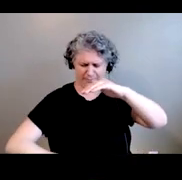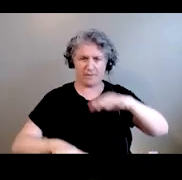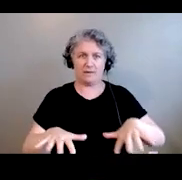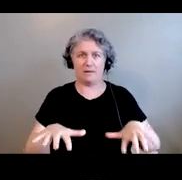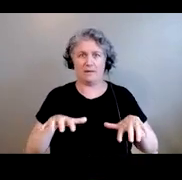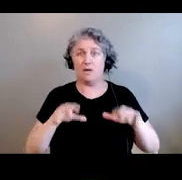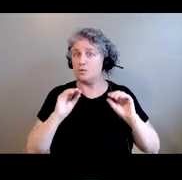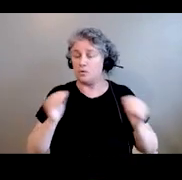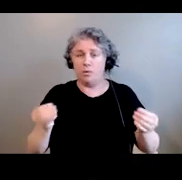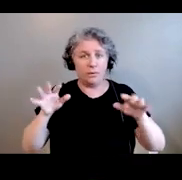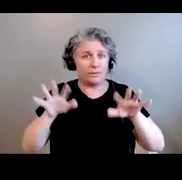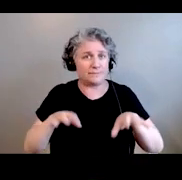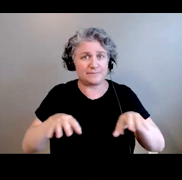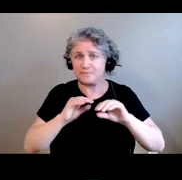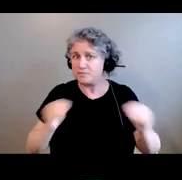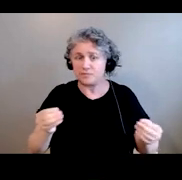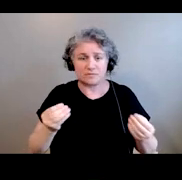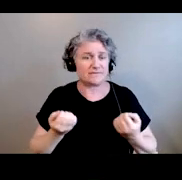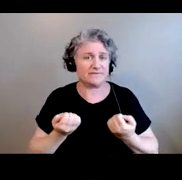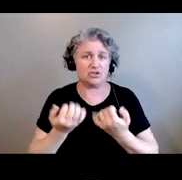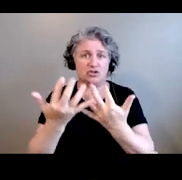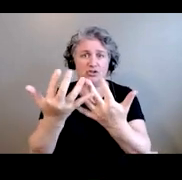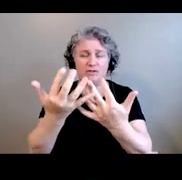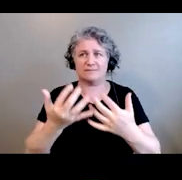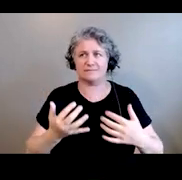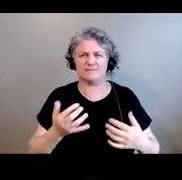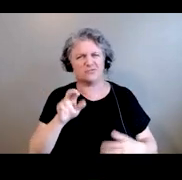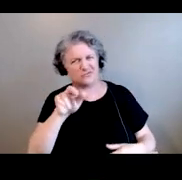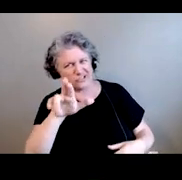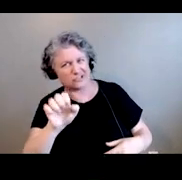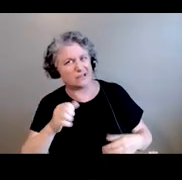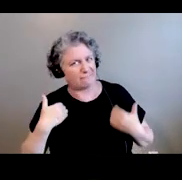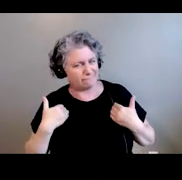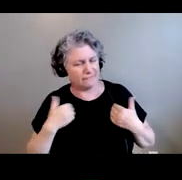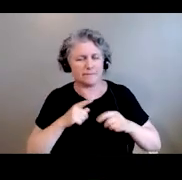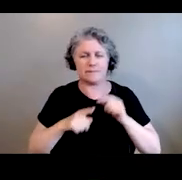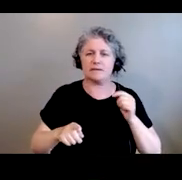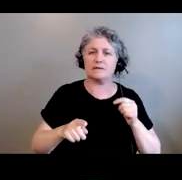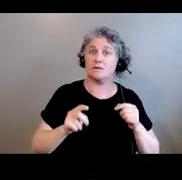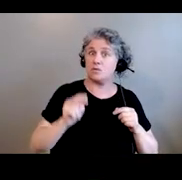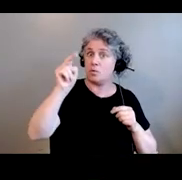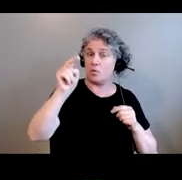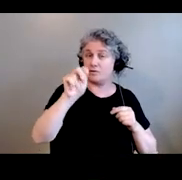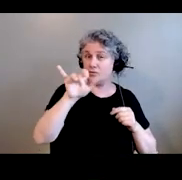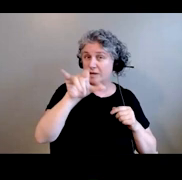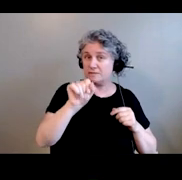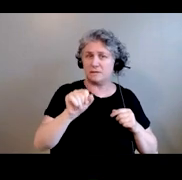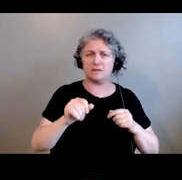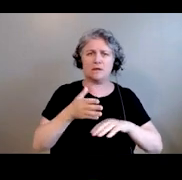trails, you know, boardwalks that are built on permafrost and they're having to be repaired every single year. And new